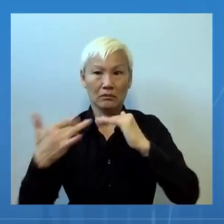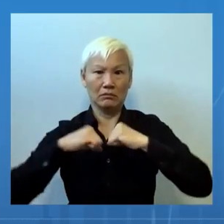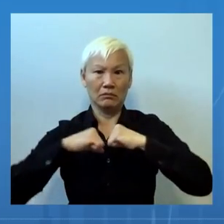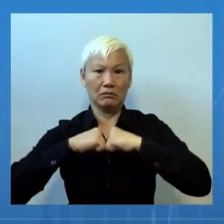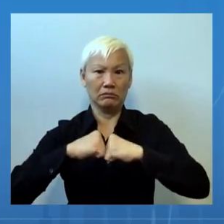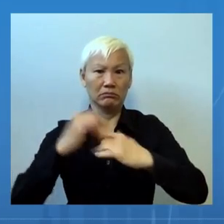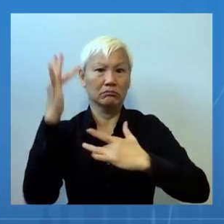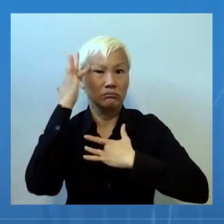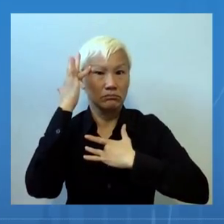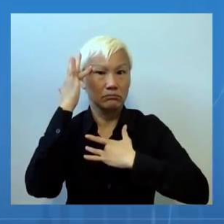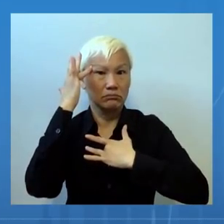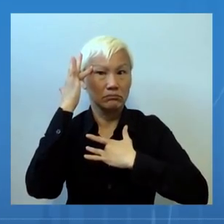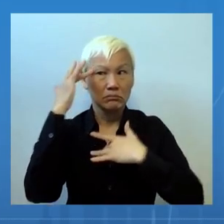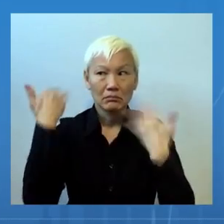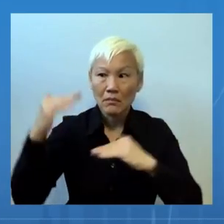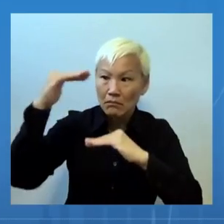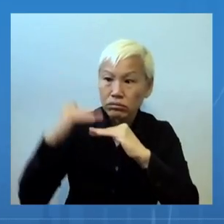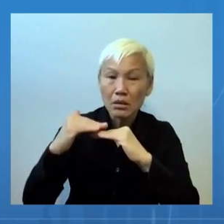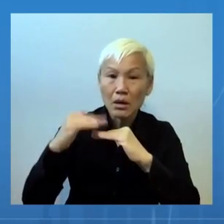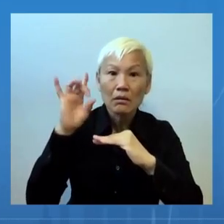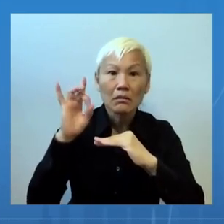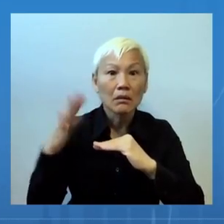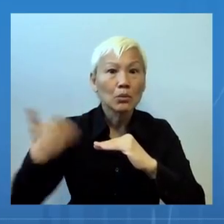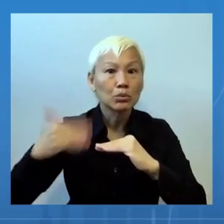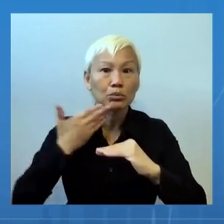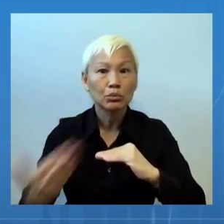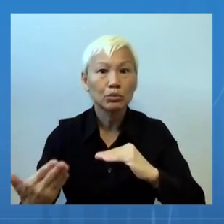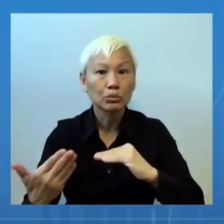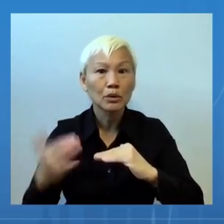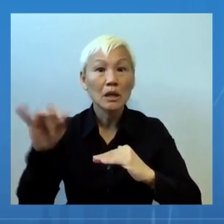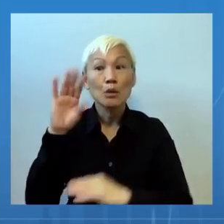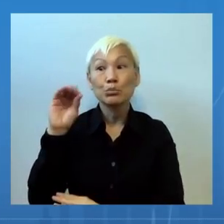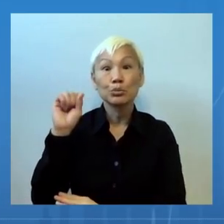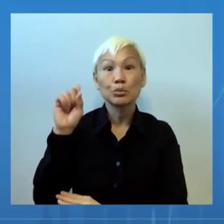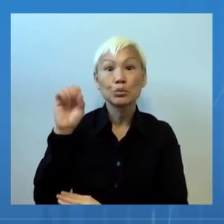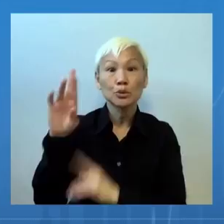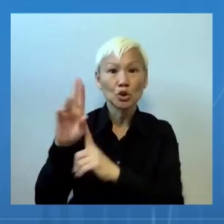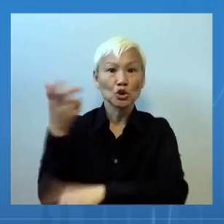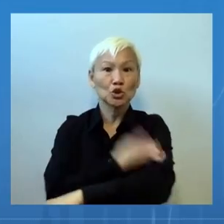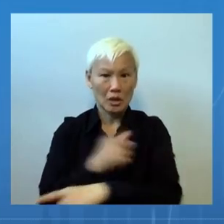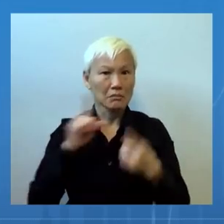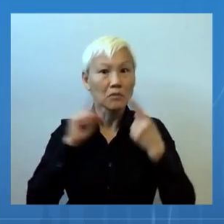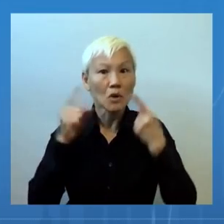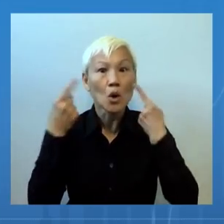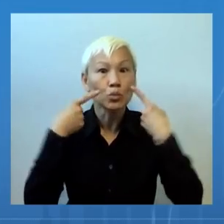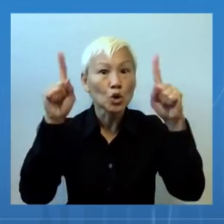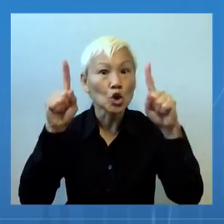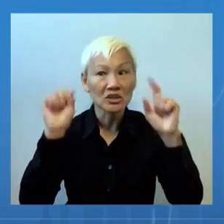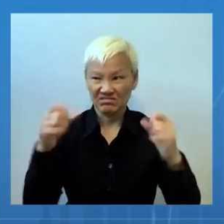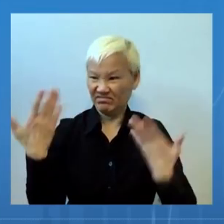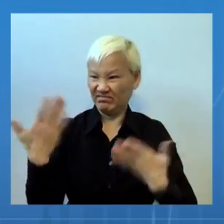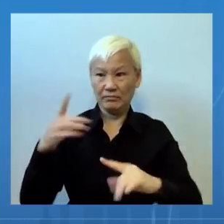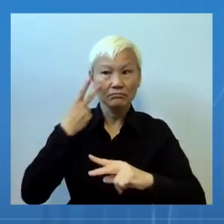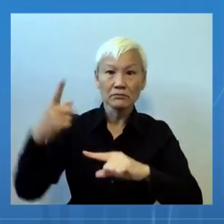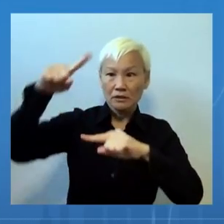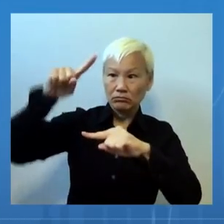40 to 60, with regard to severe illness. Next slide. This is dramatically shown in this slide.